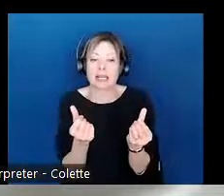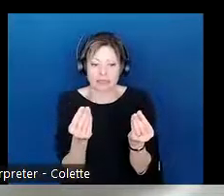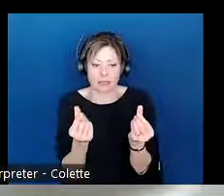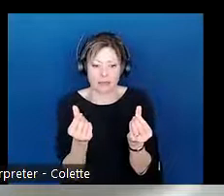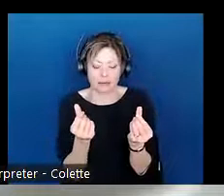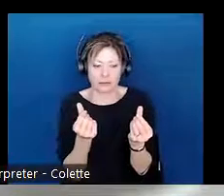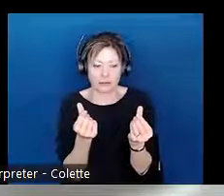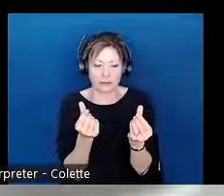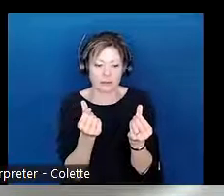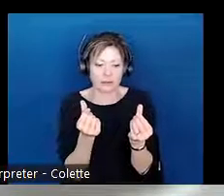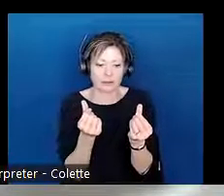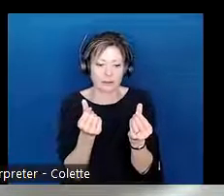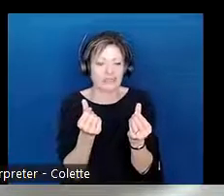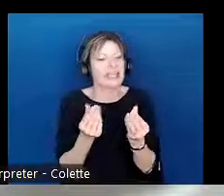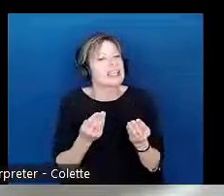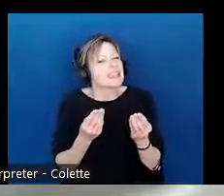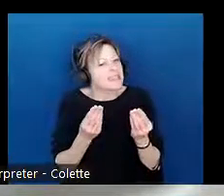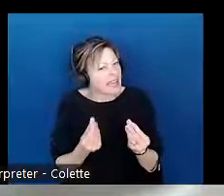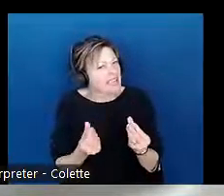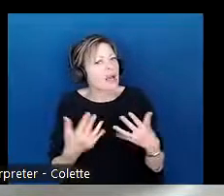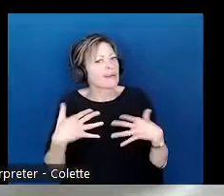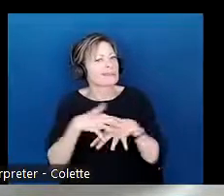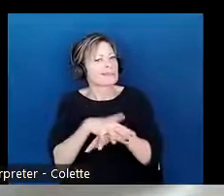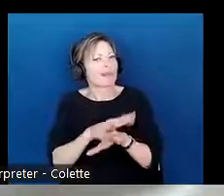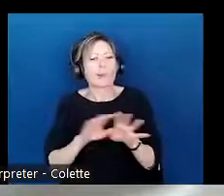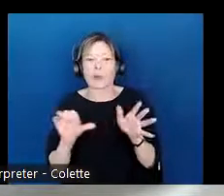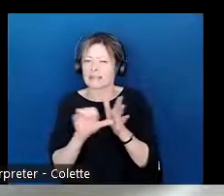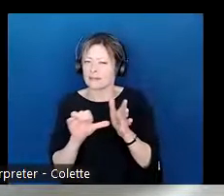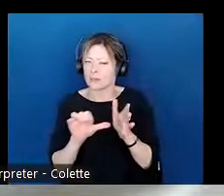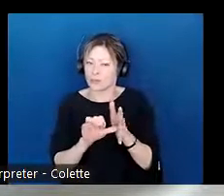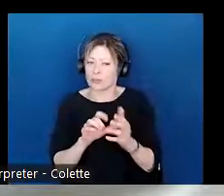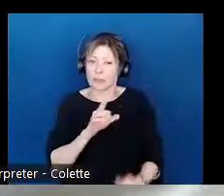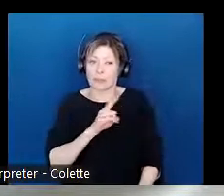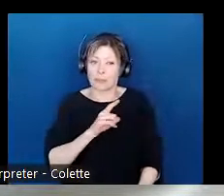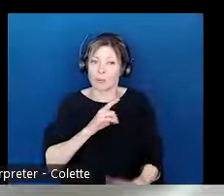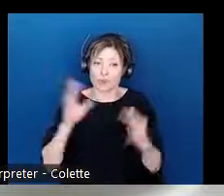to put textile pieces in the landscape because even the slightest breeze really does kind of